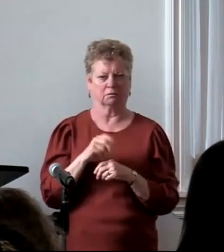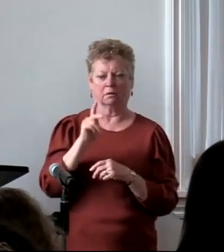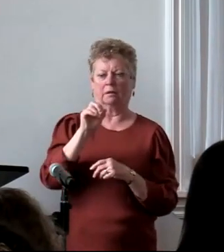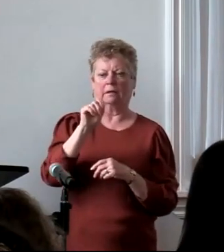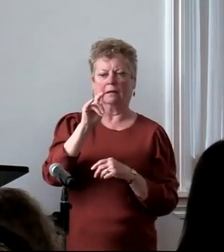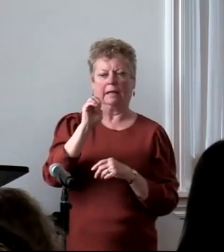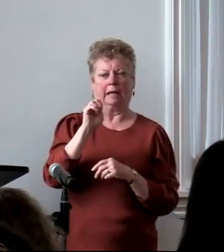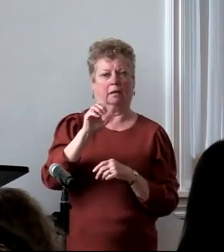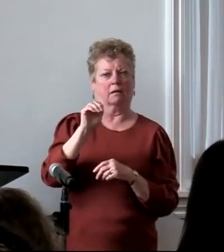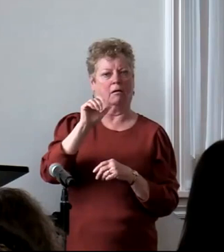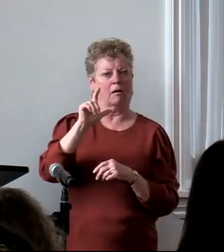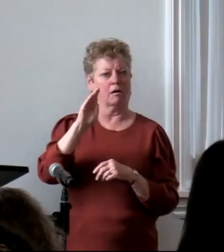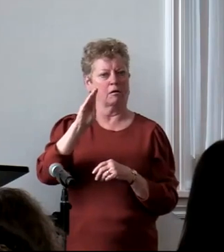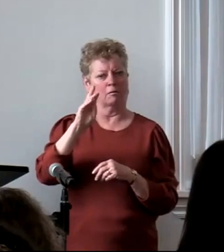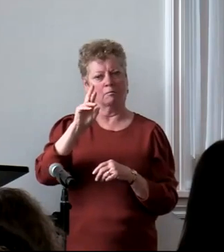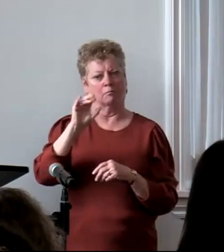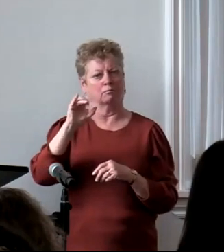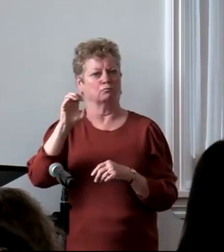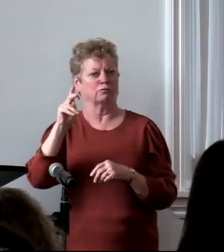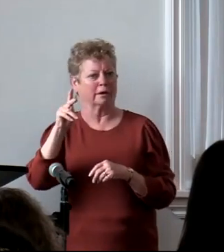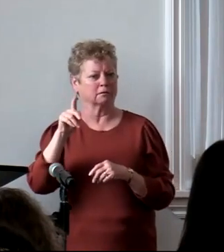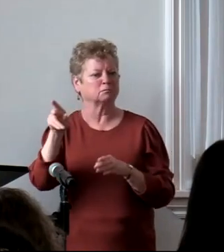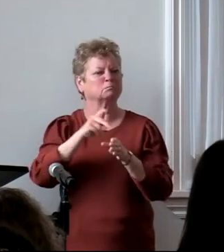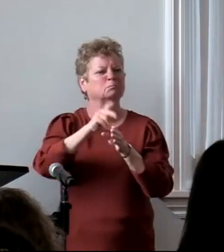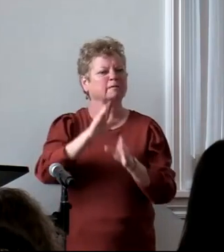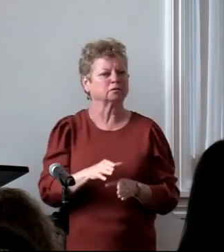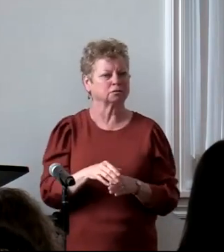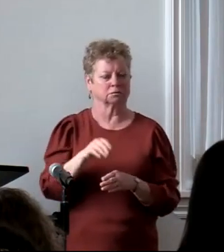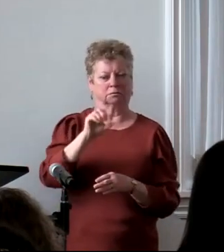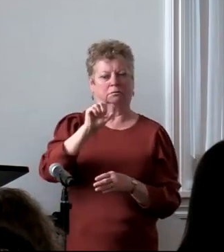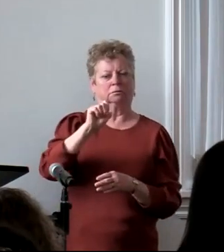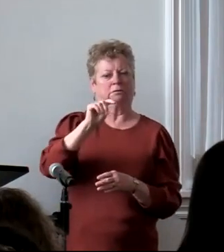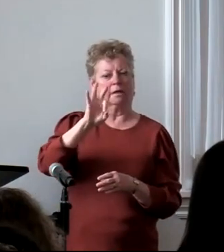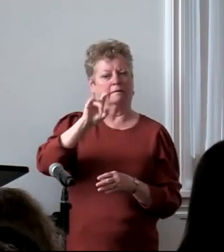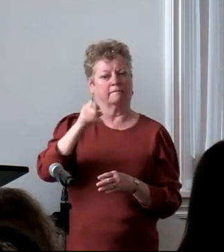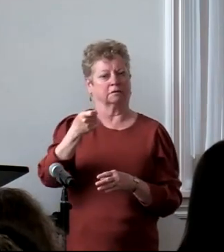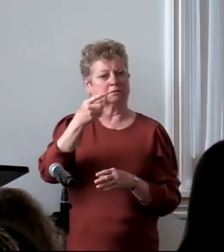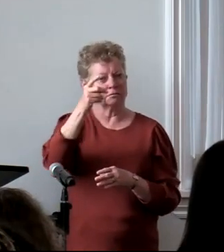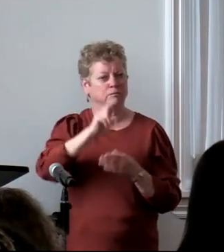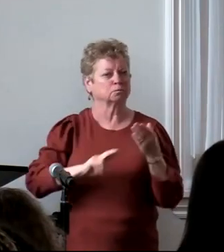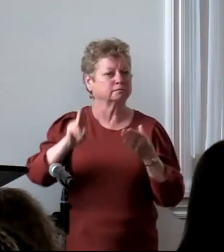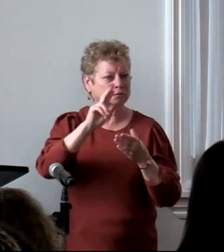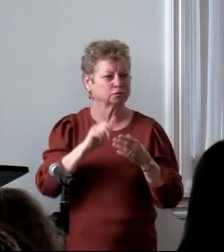Dr. Aubrecht is a disability scholar and is professor at ST.FX university and led the independent review.